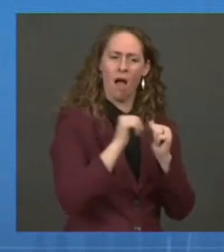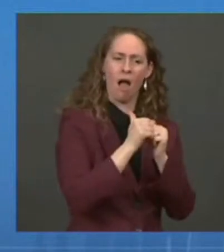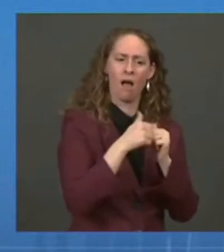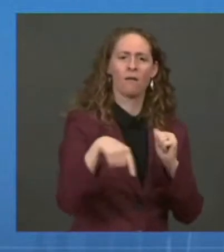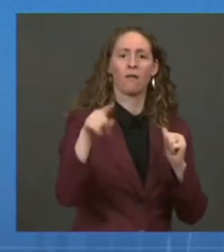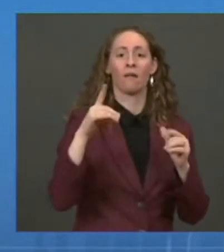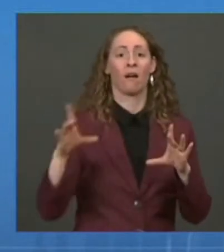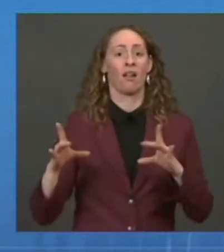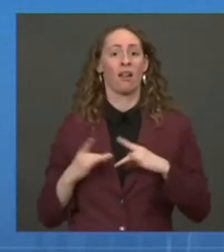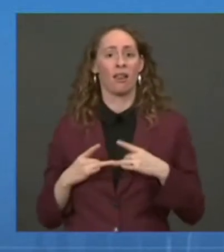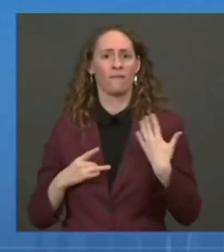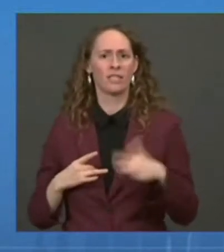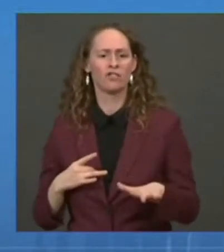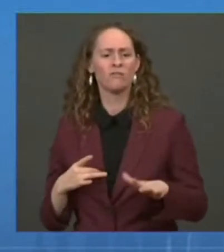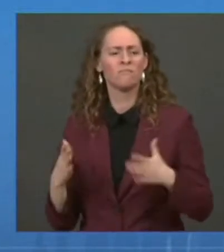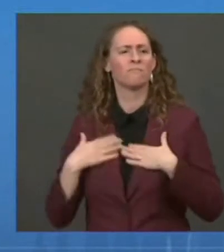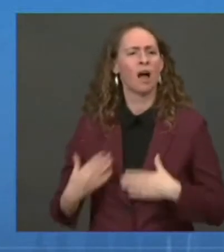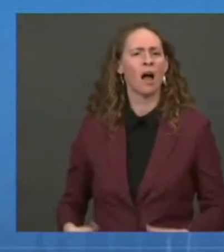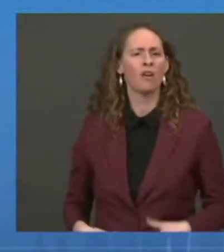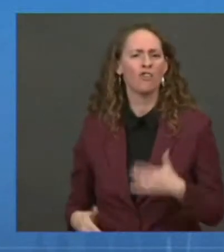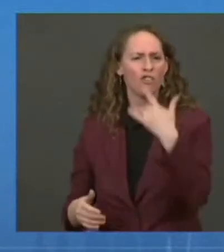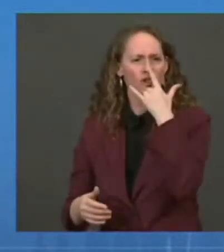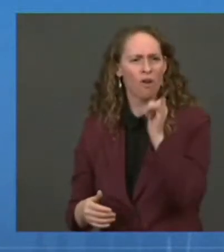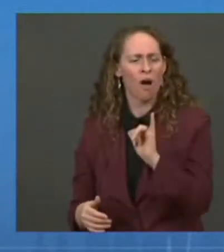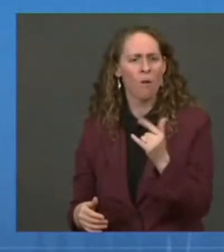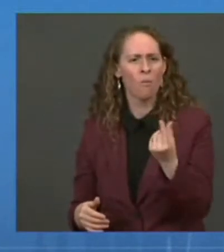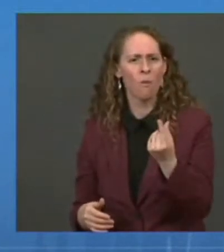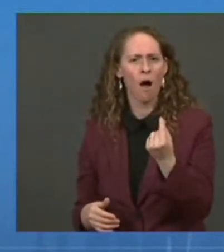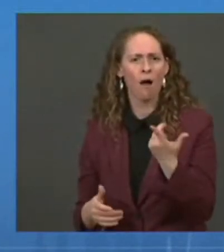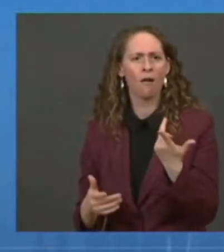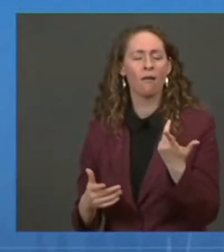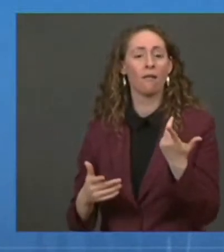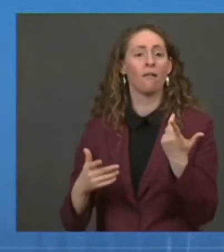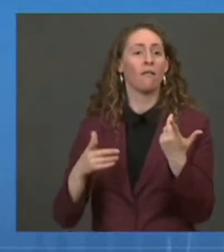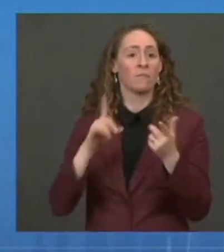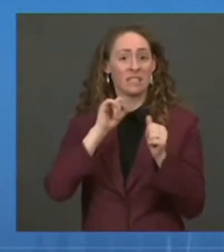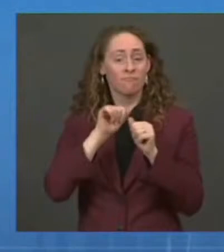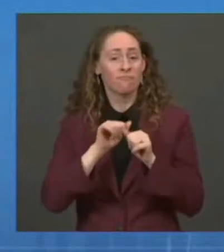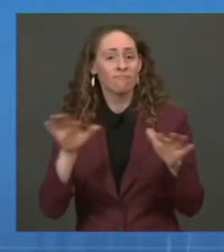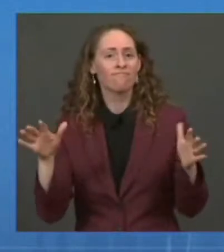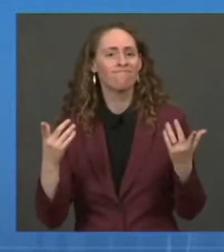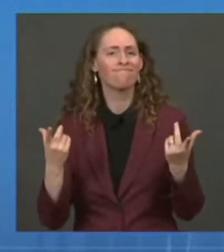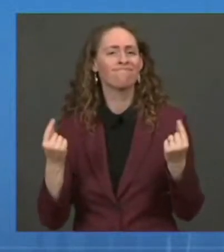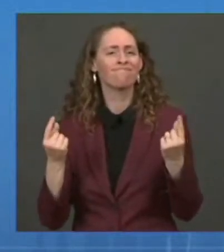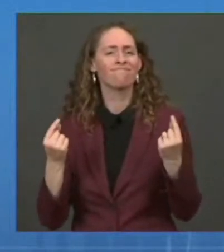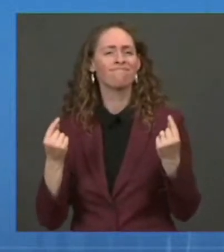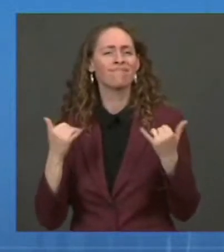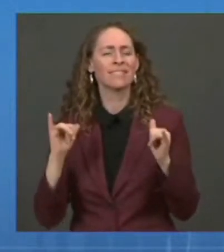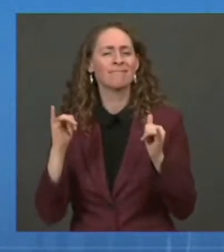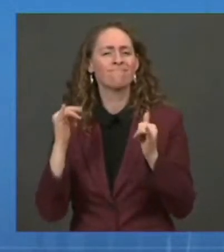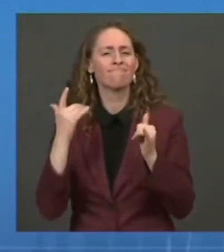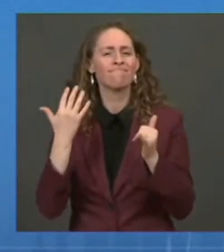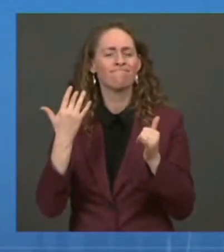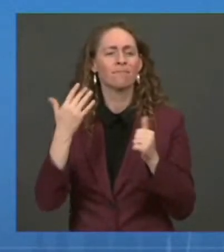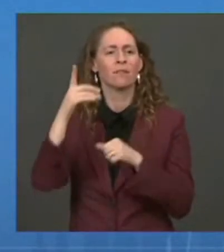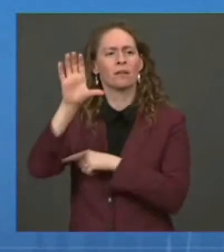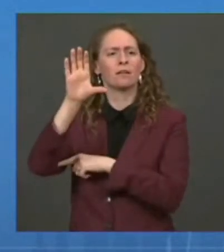OMICRON THE WAY YOU FIND OUT WHETHER IT'S GOING TO BE DOMINANT AND THE CDC WILL BE